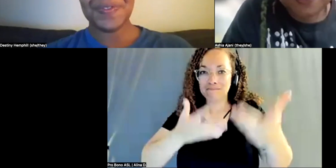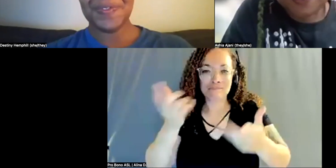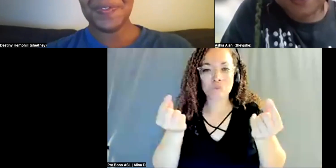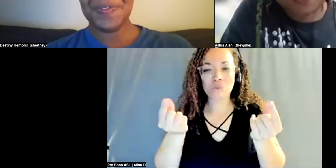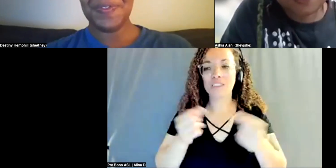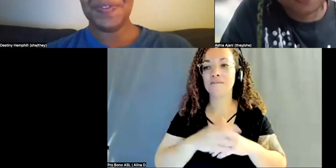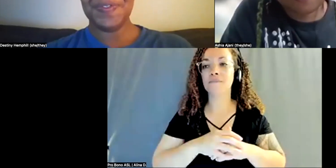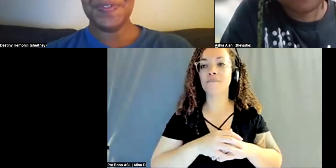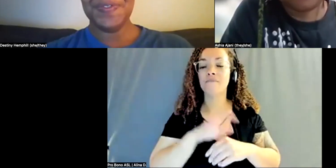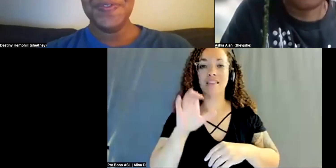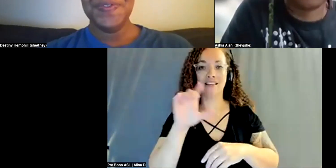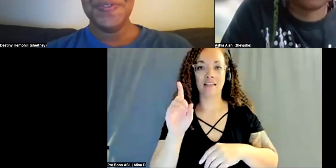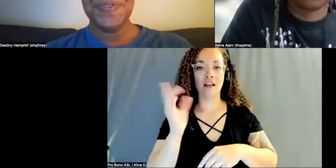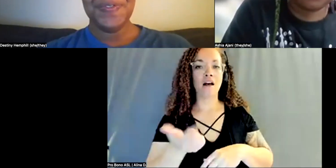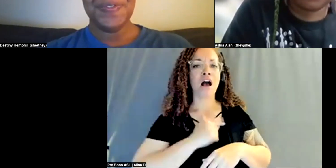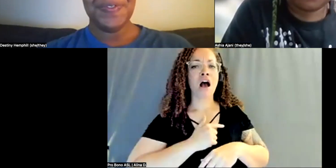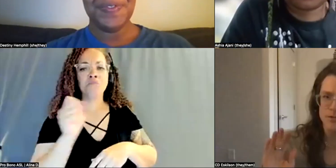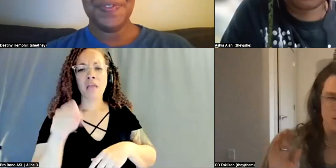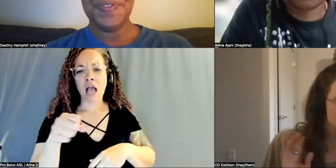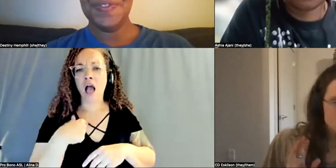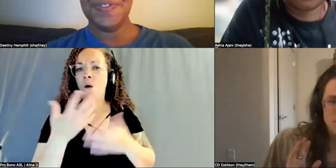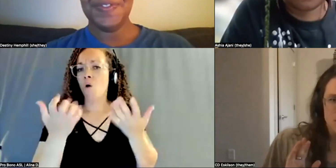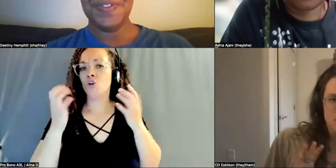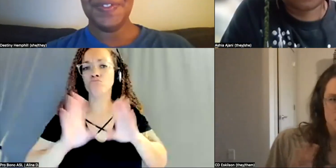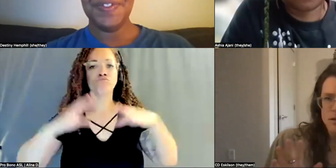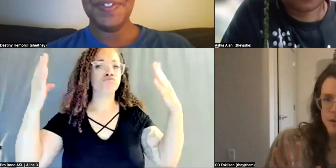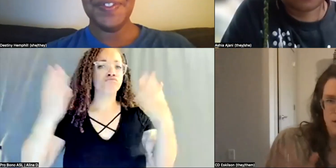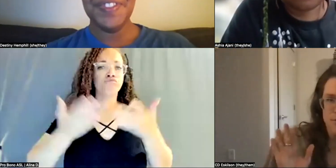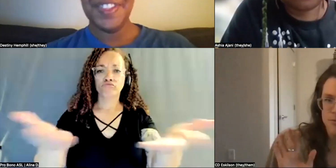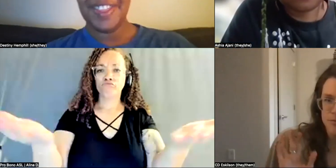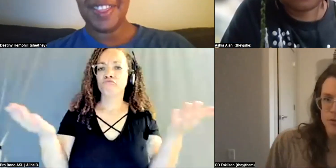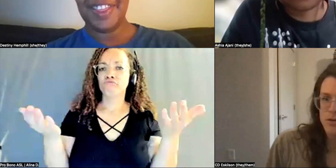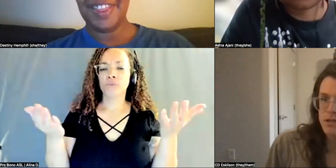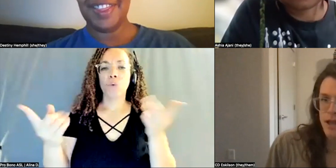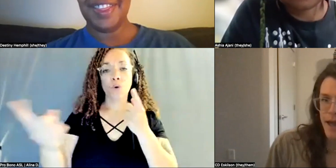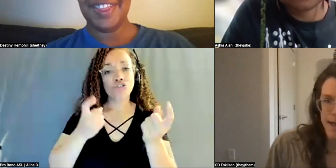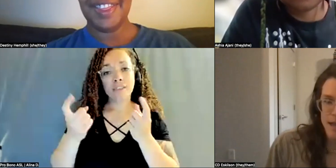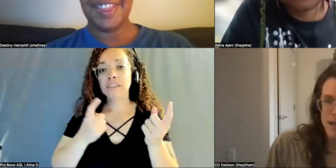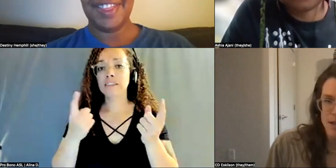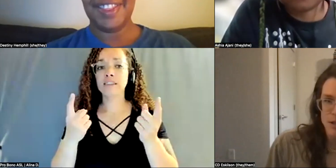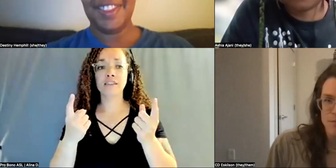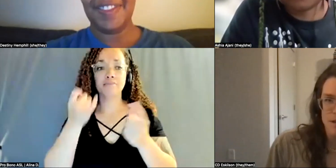I just wanted to open it up for questions for a little bit if folks have any just